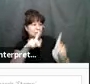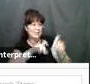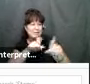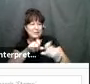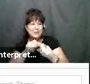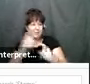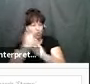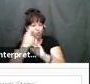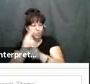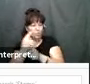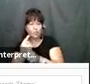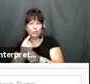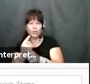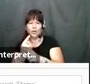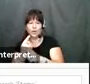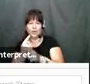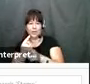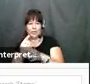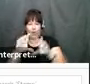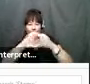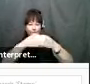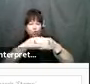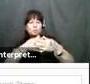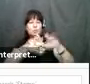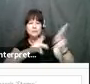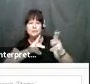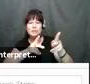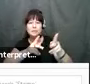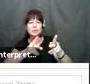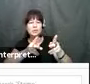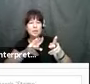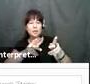They are singling out the most high risk populations for testing.